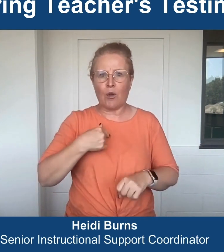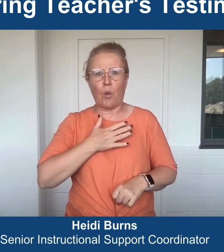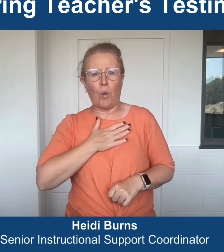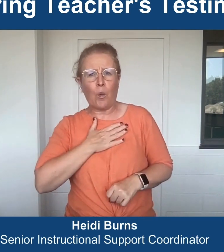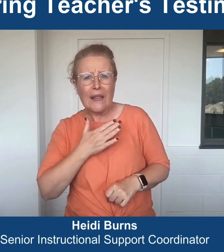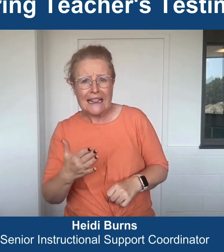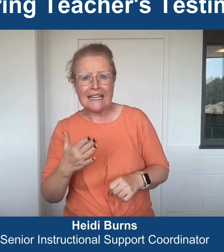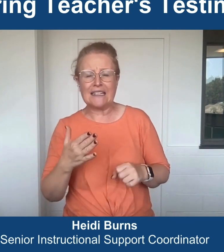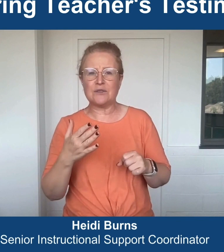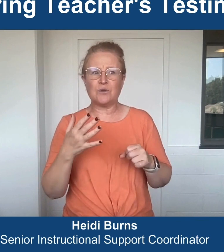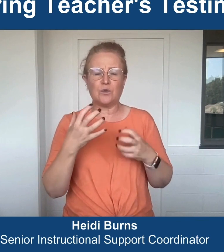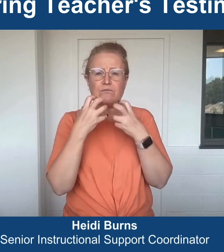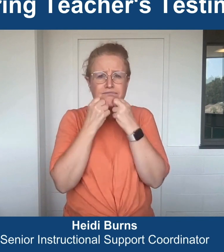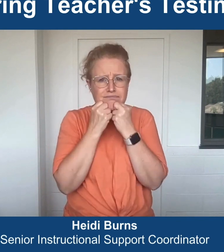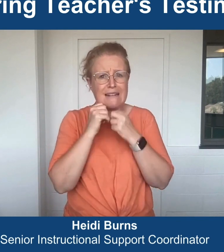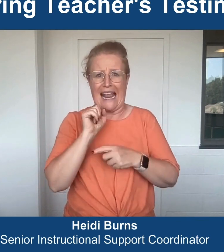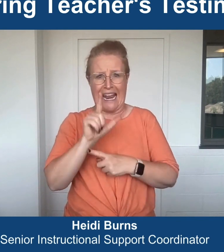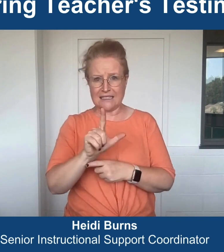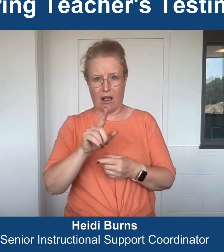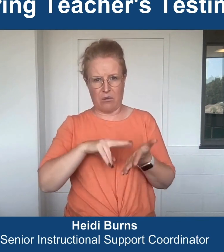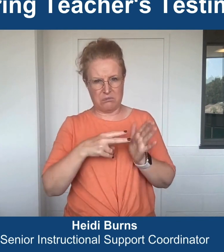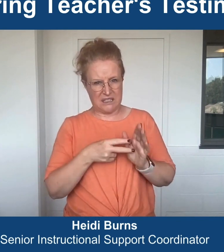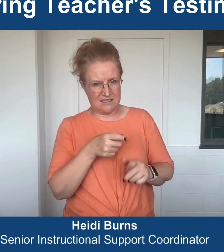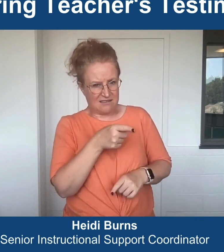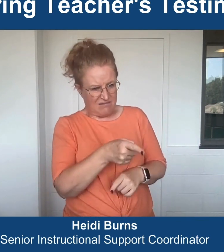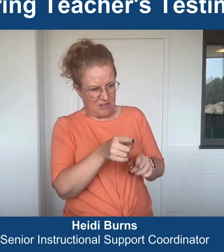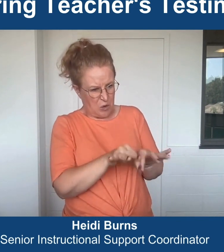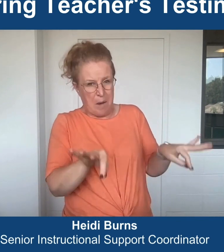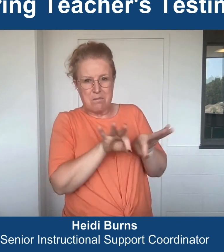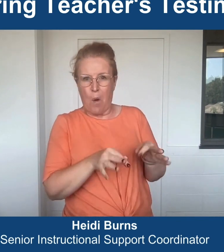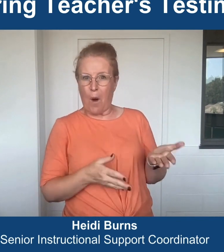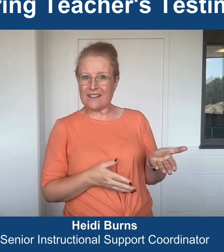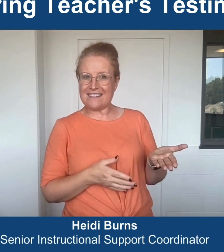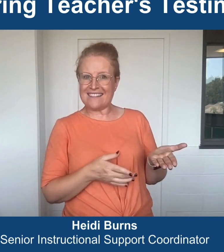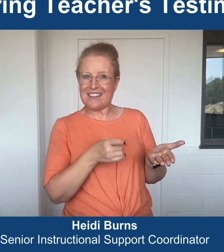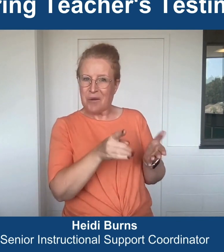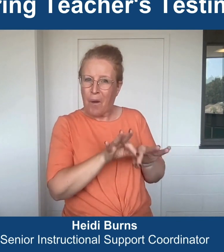as a hearing capable person, you're willing to value ASL,